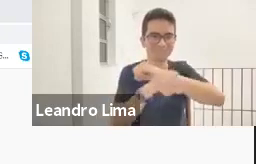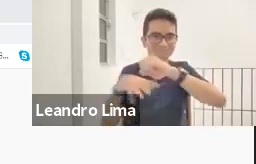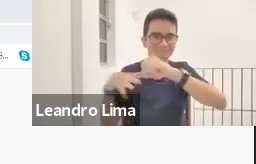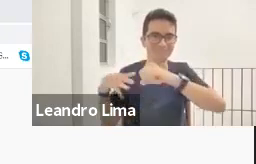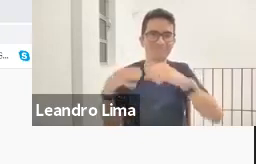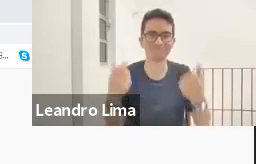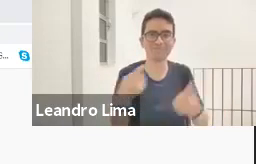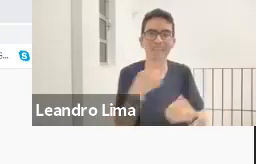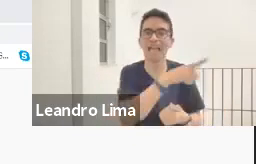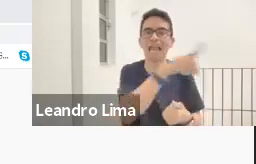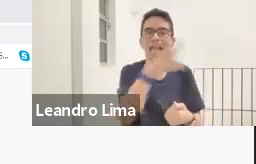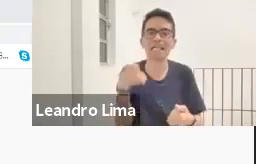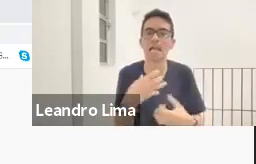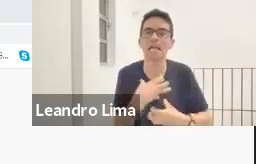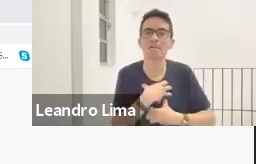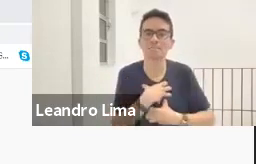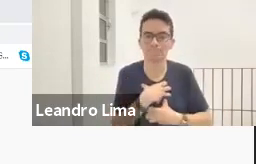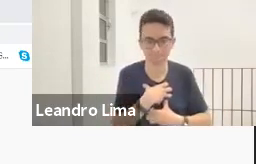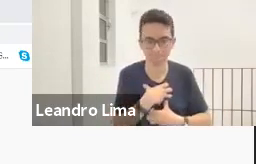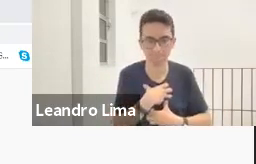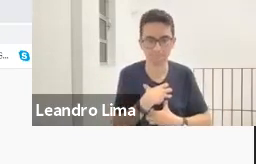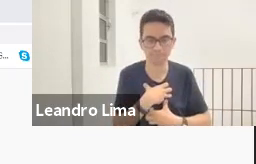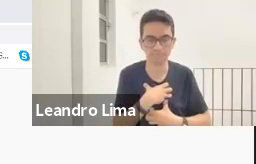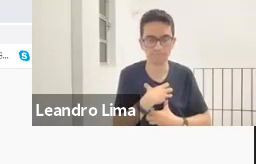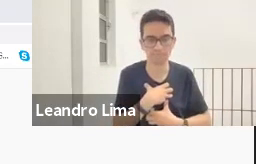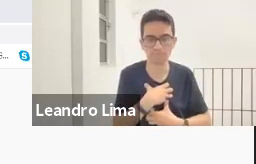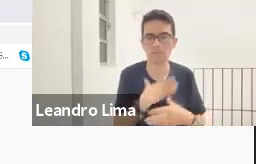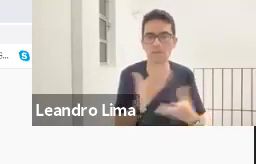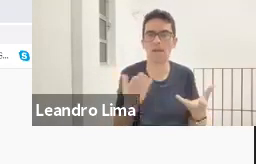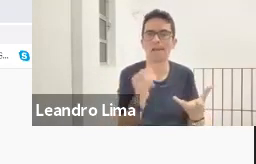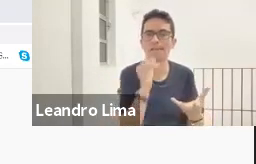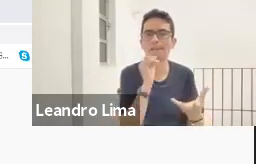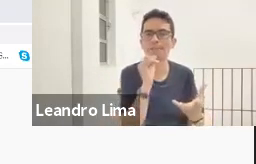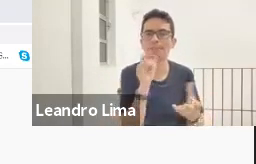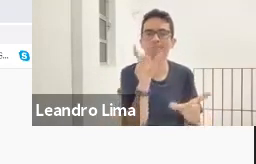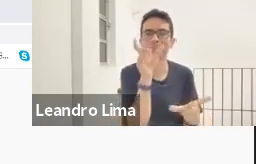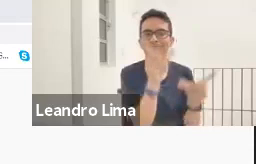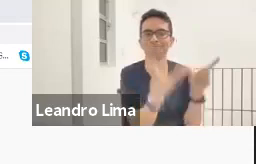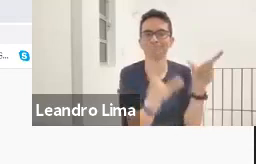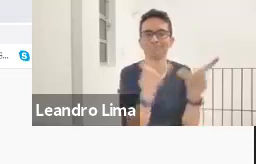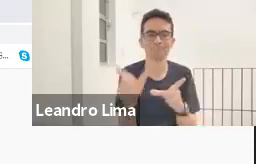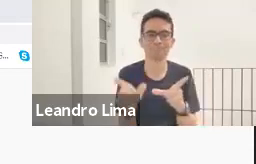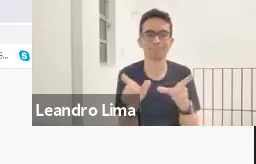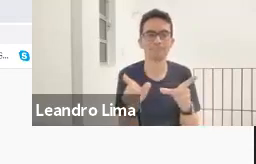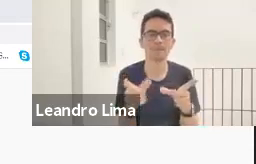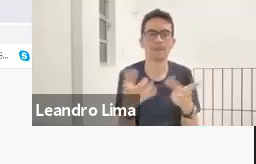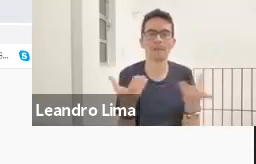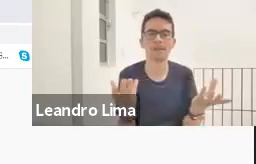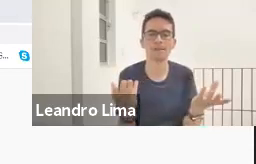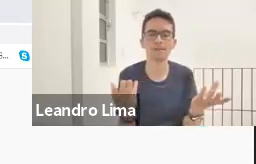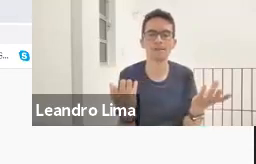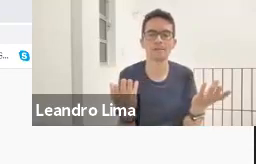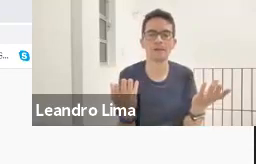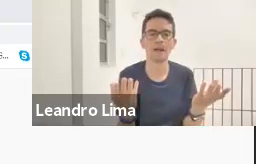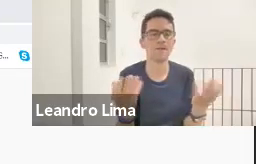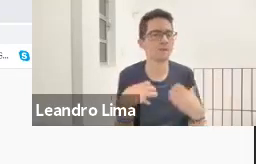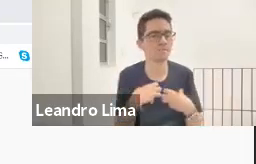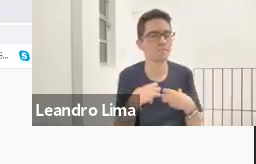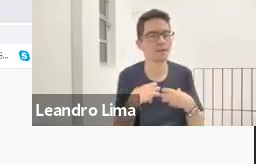I guess shape how you conduct. yourself and yourself. And so in school. Let's let's let's take the the person